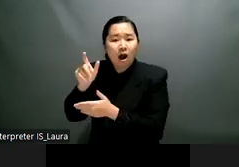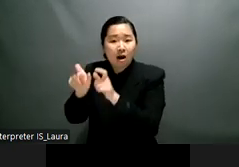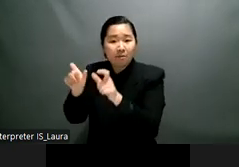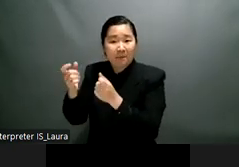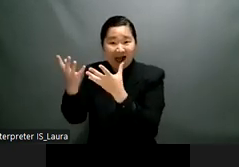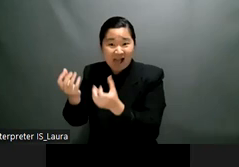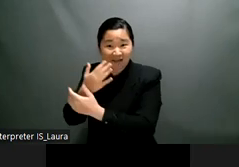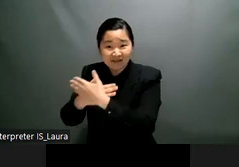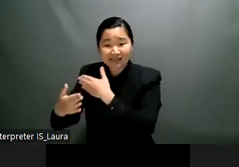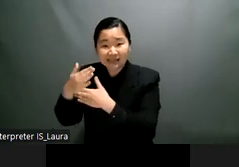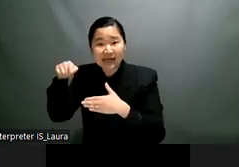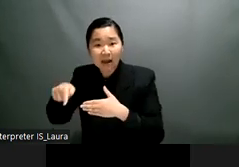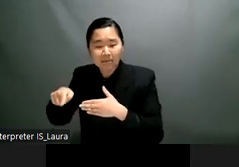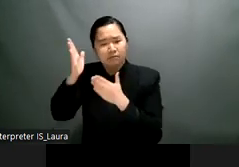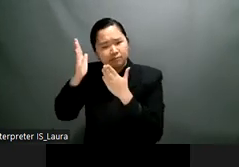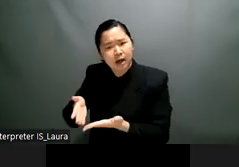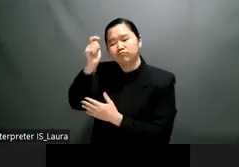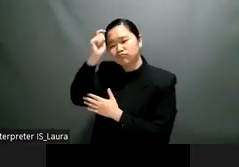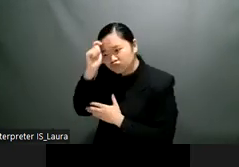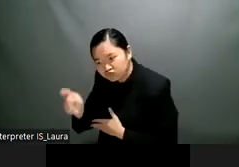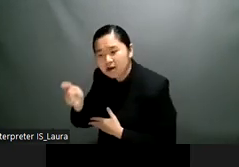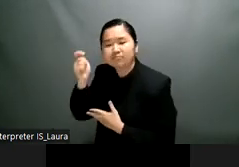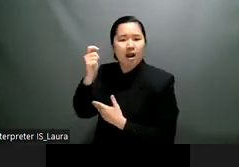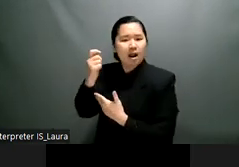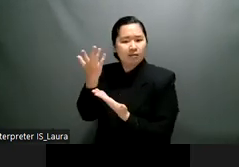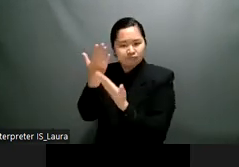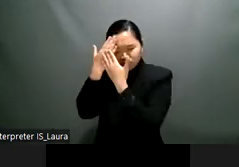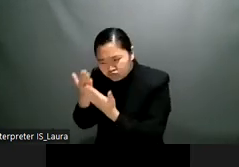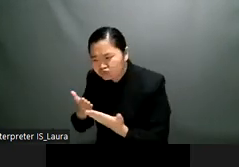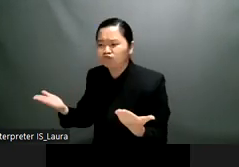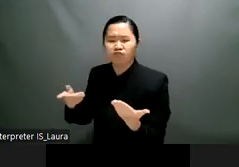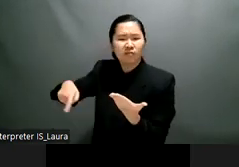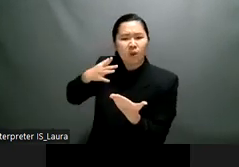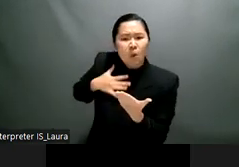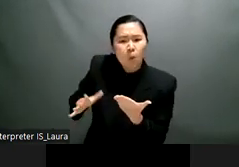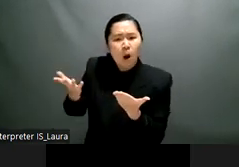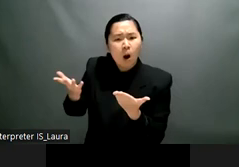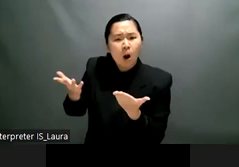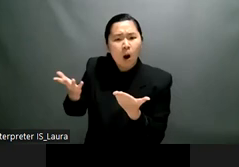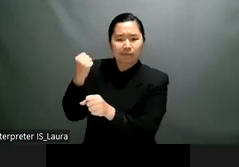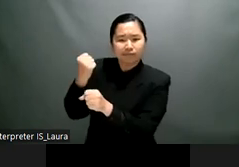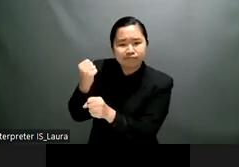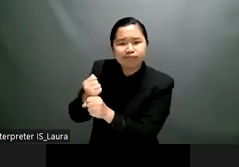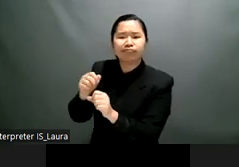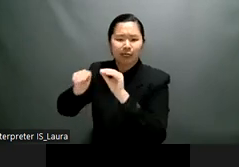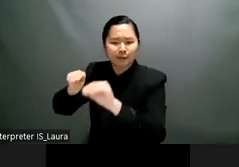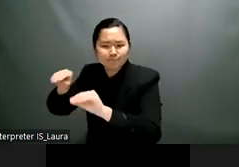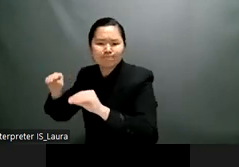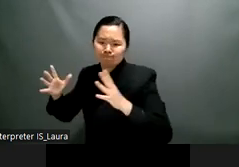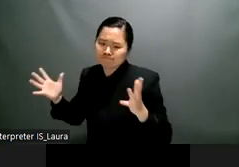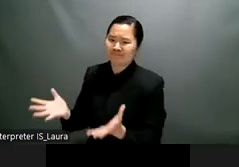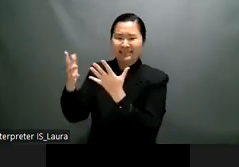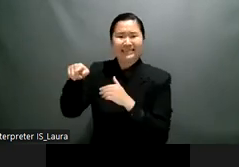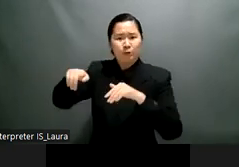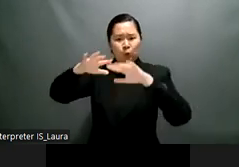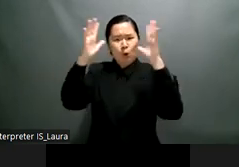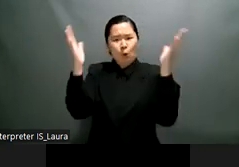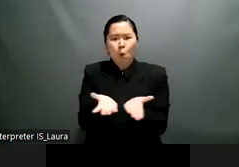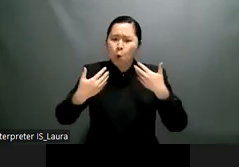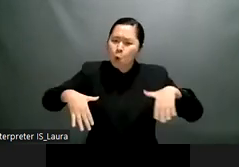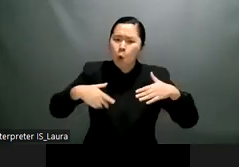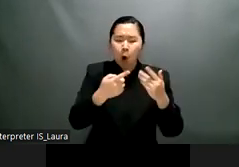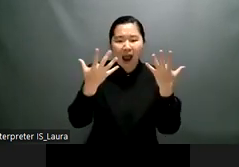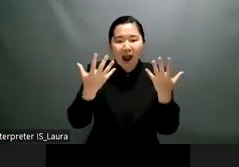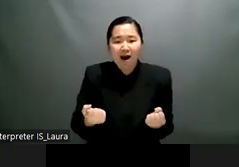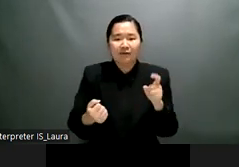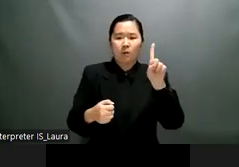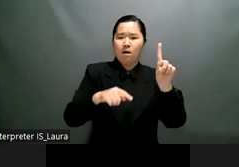have brought to us new challenges and we have understood very painfully that